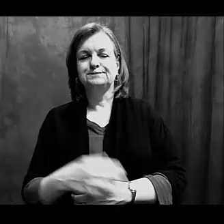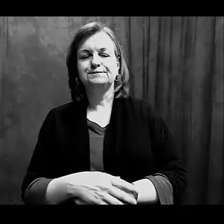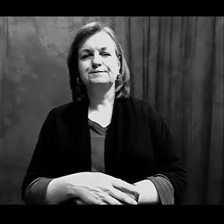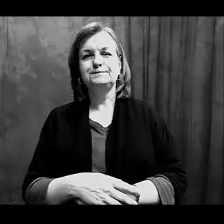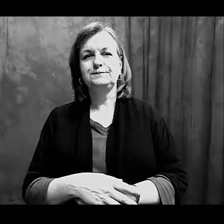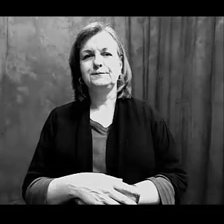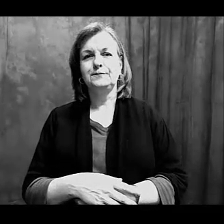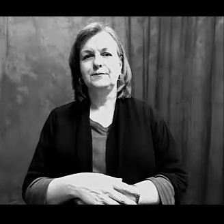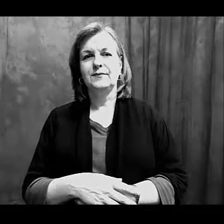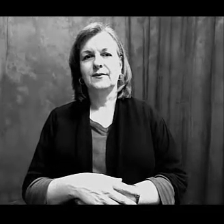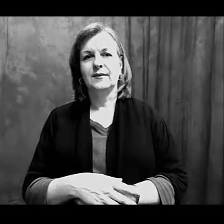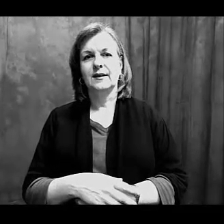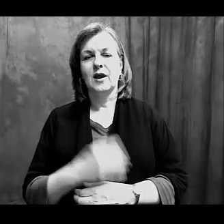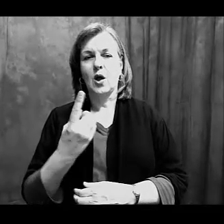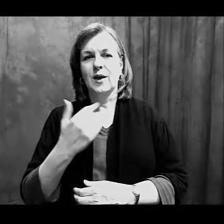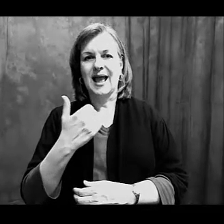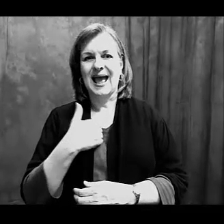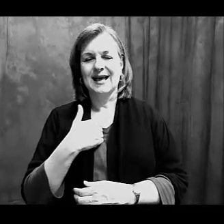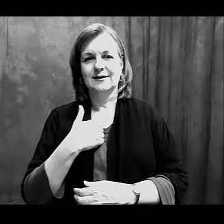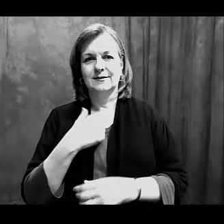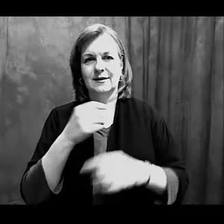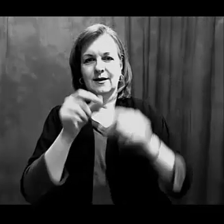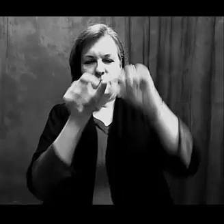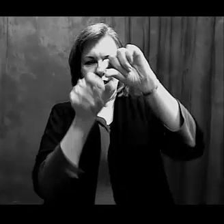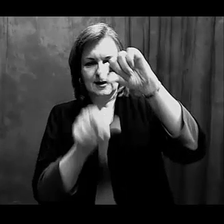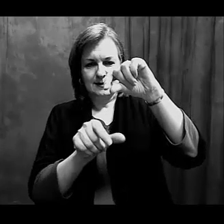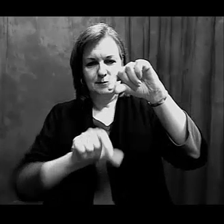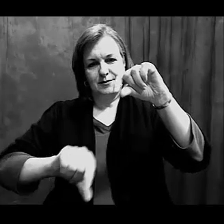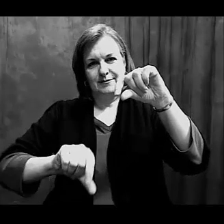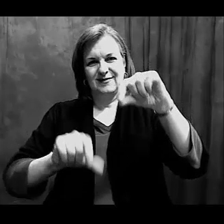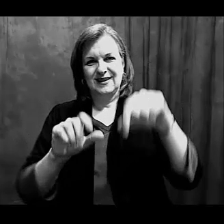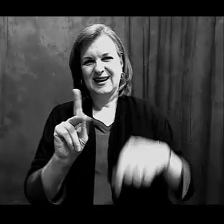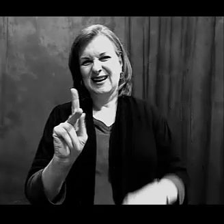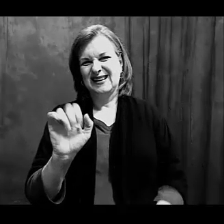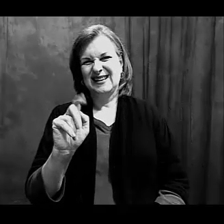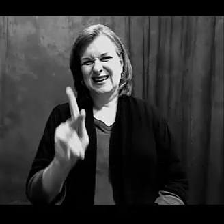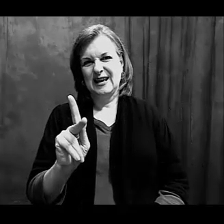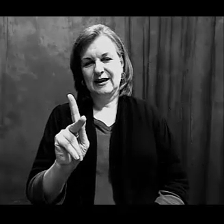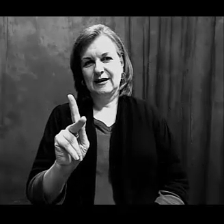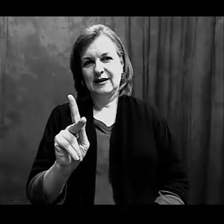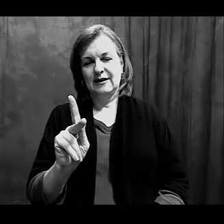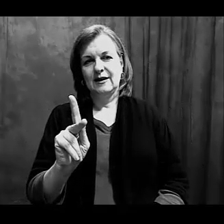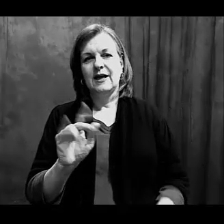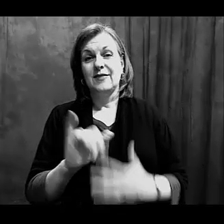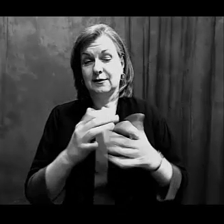it always has a kink in the tail -- this will be important later on